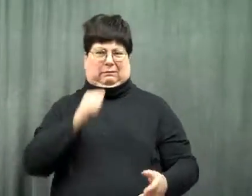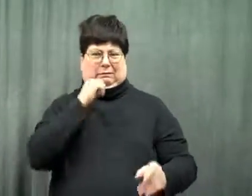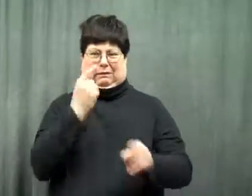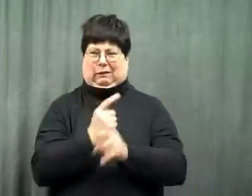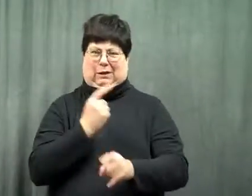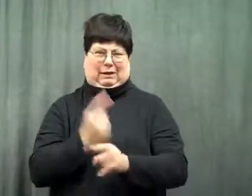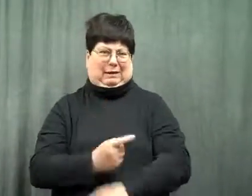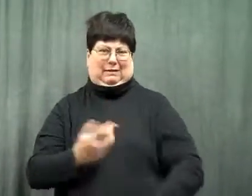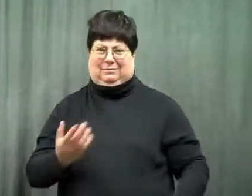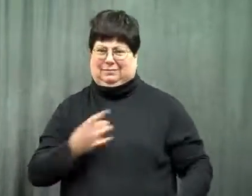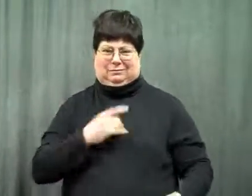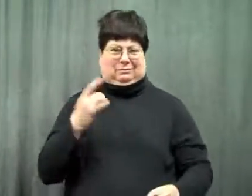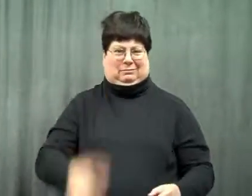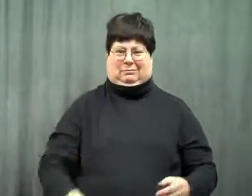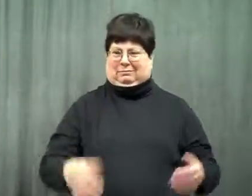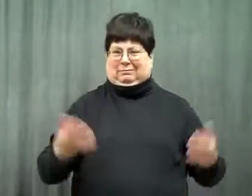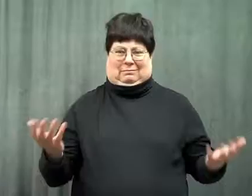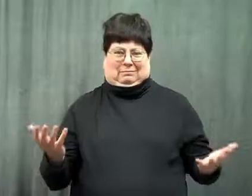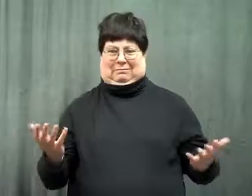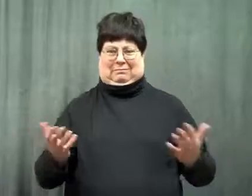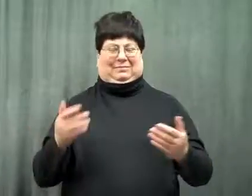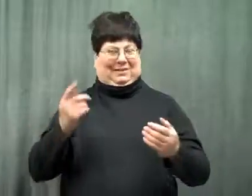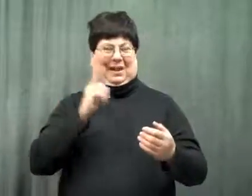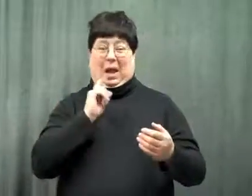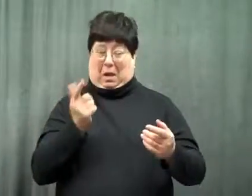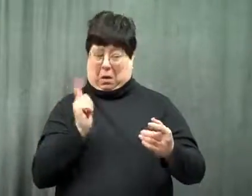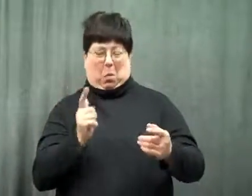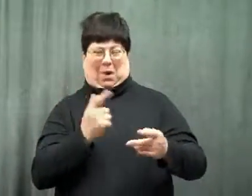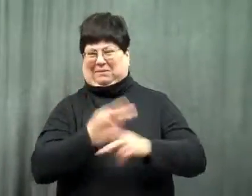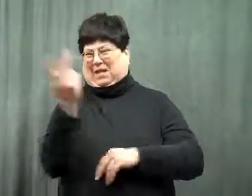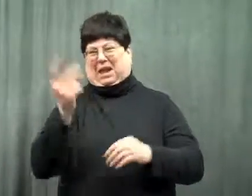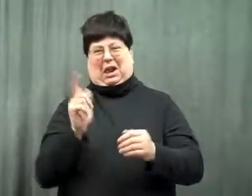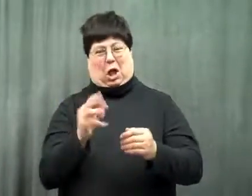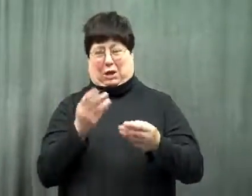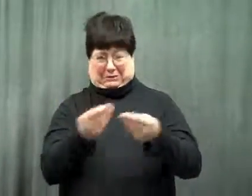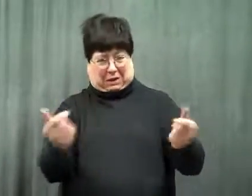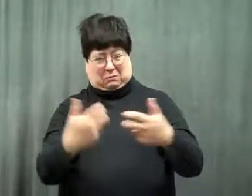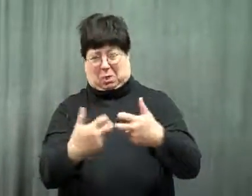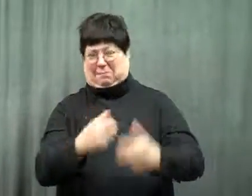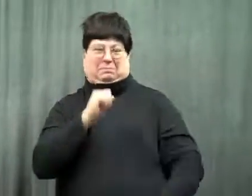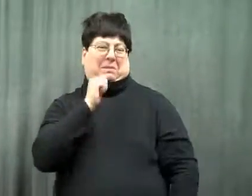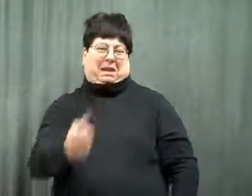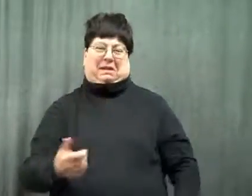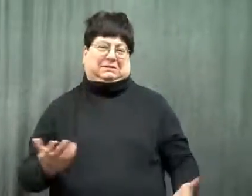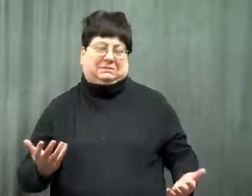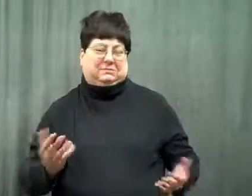That just isn't right! This law is not going to solve the problem. It won't work."